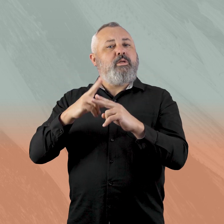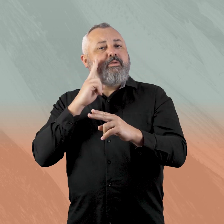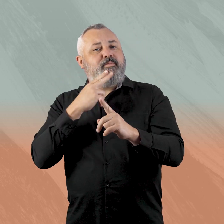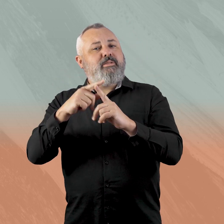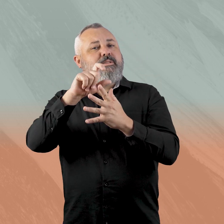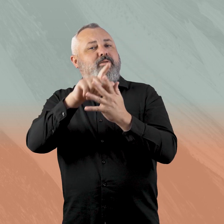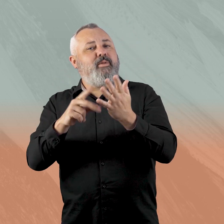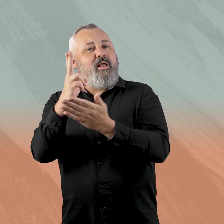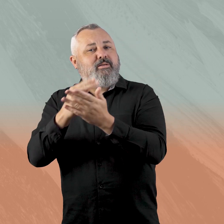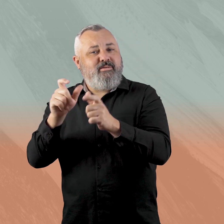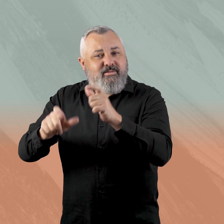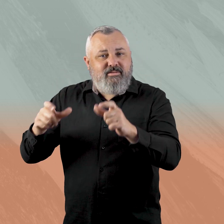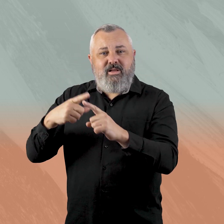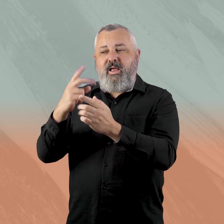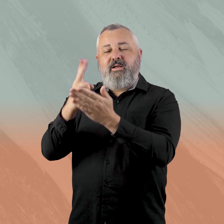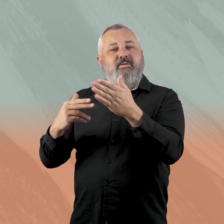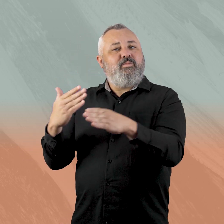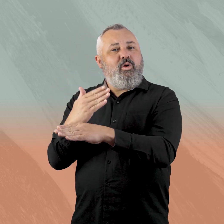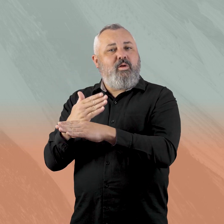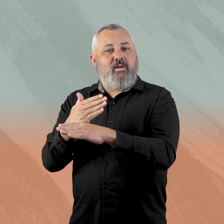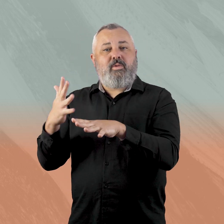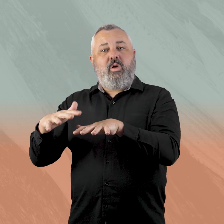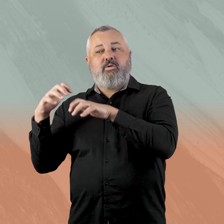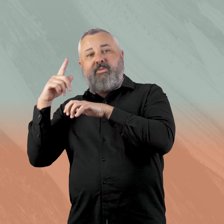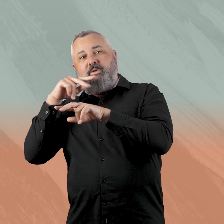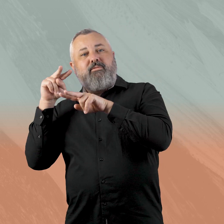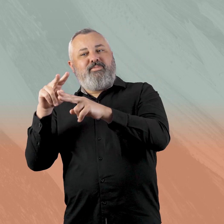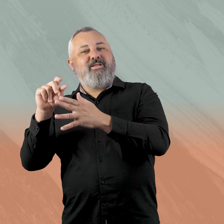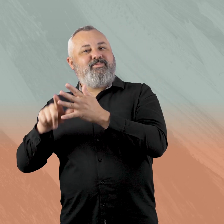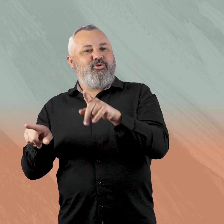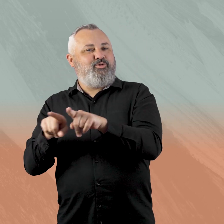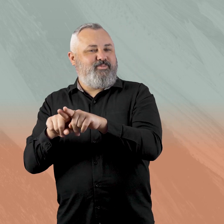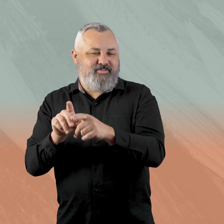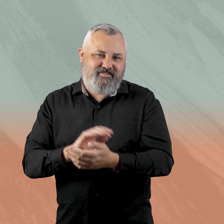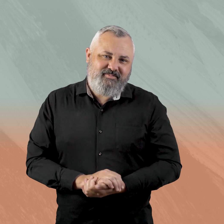d/Deaf and disabled artists and arts workers and audiences with disability.